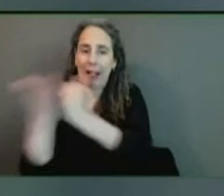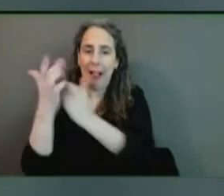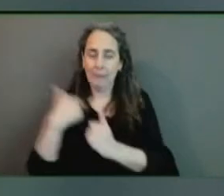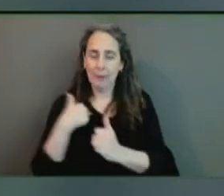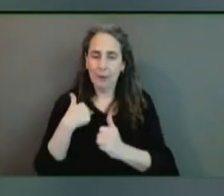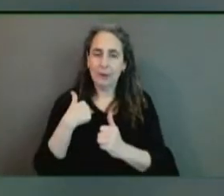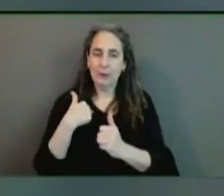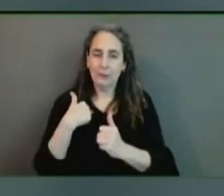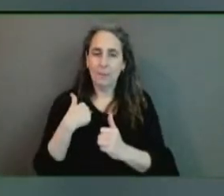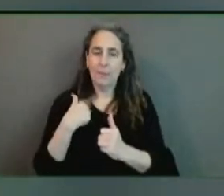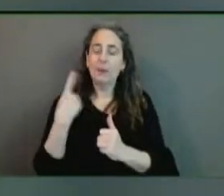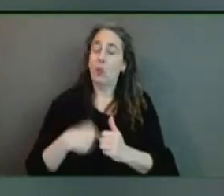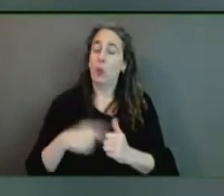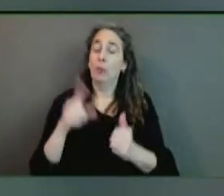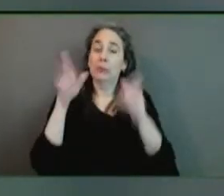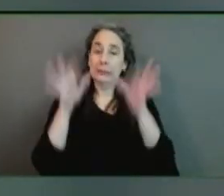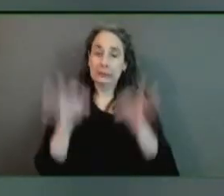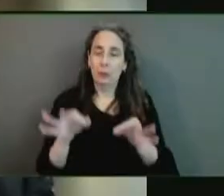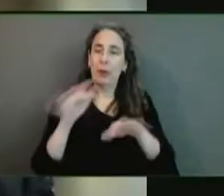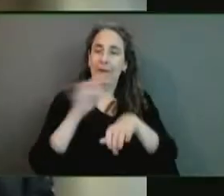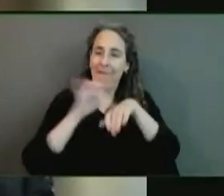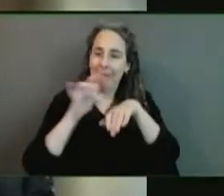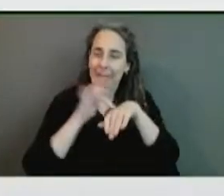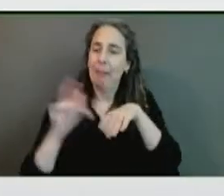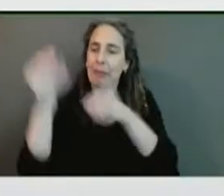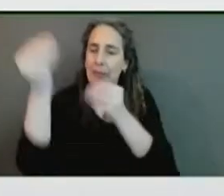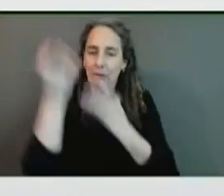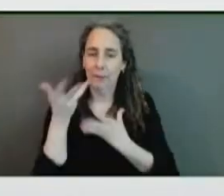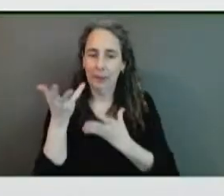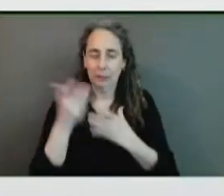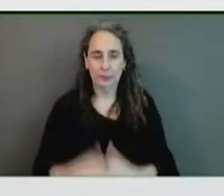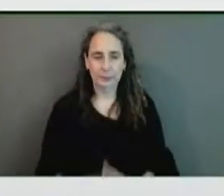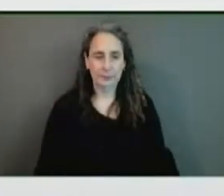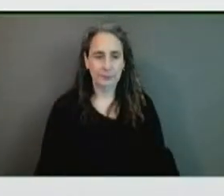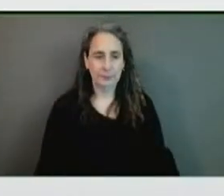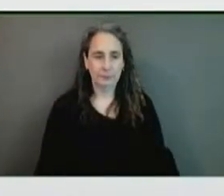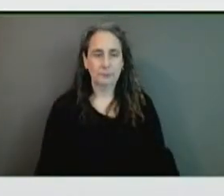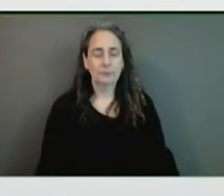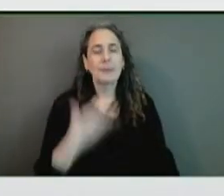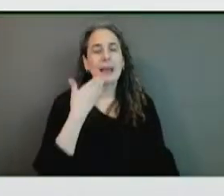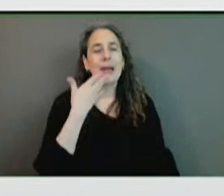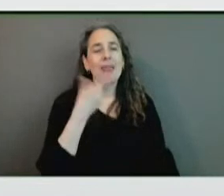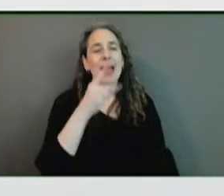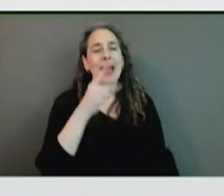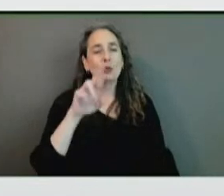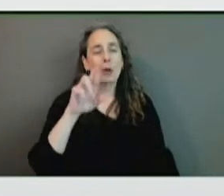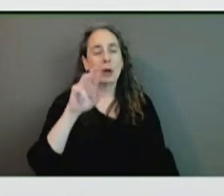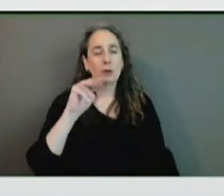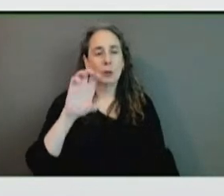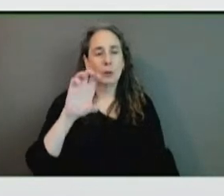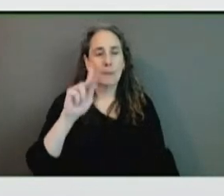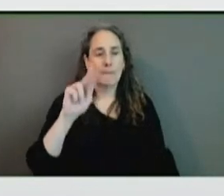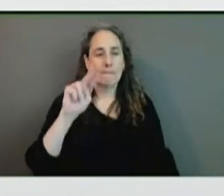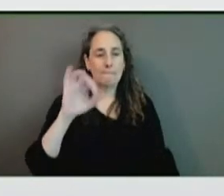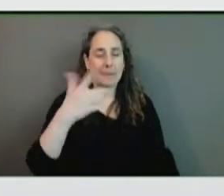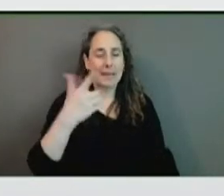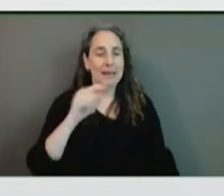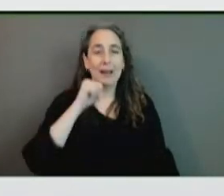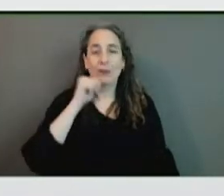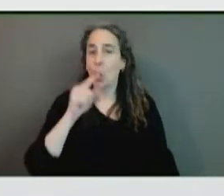many others to feud information into the West, so that we can have that available and make